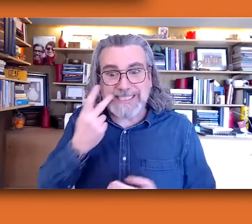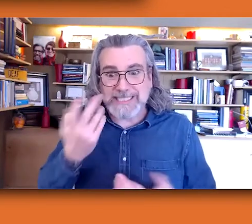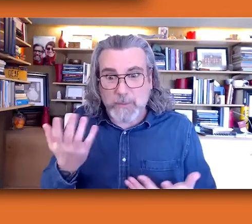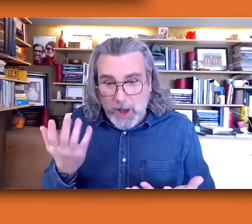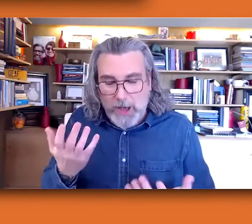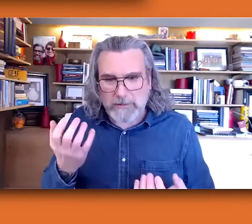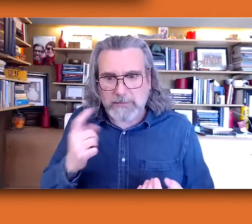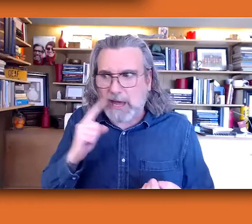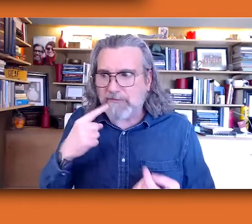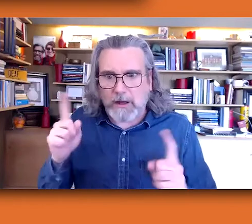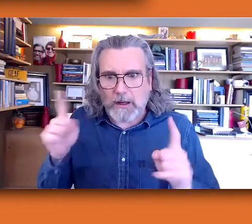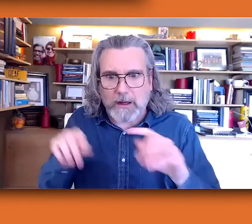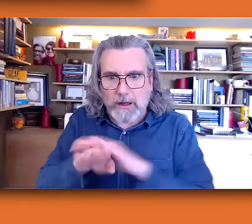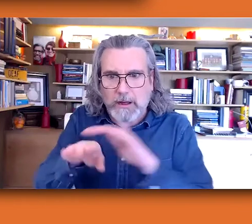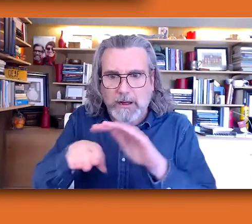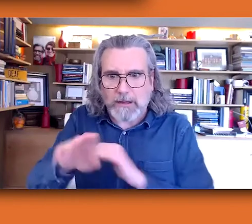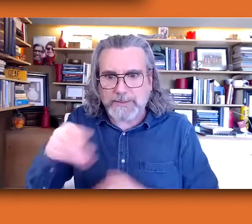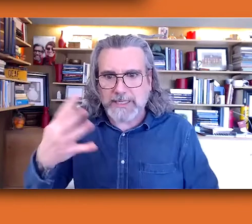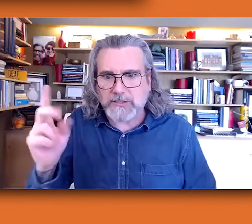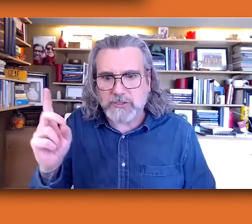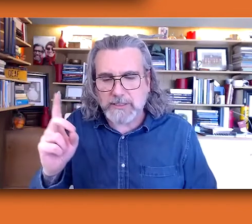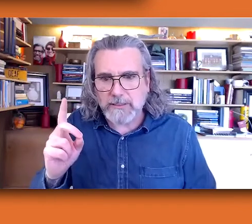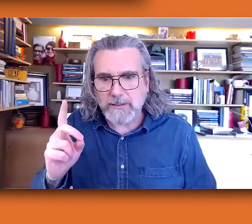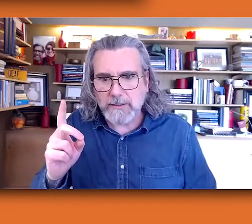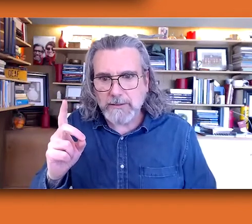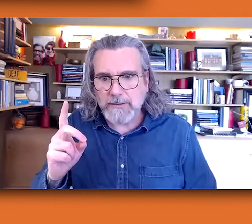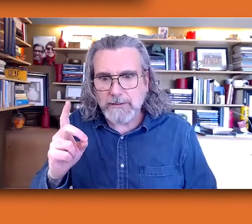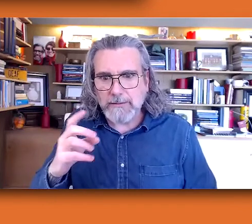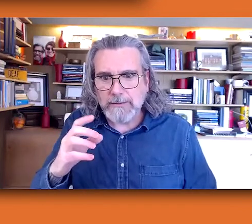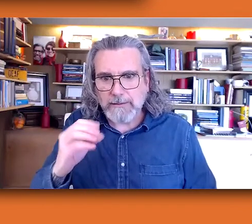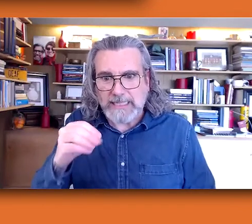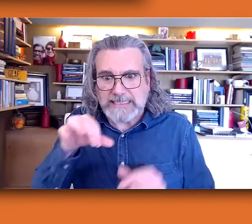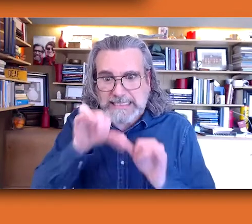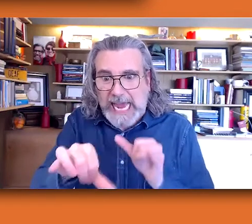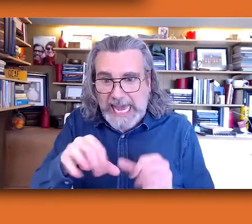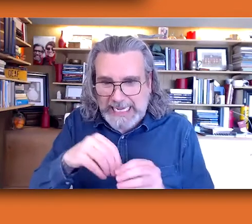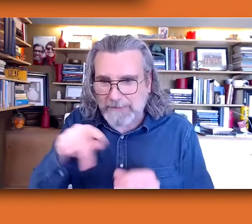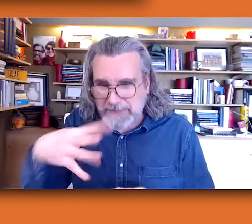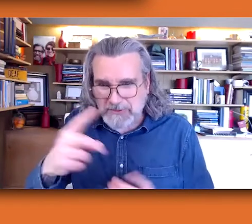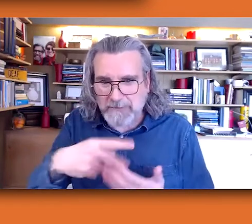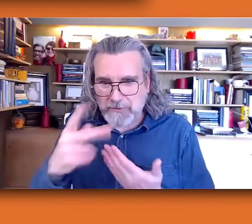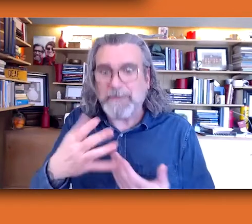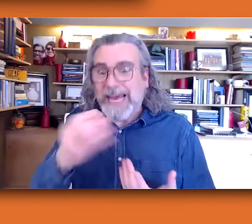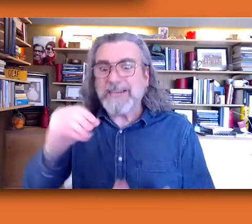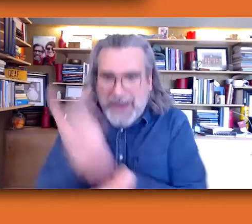Once I started doing that, people started going into PhD programs